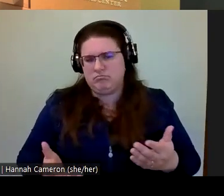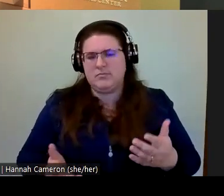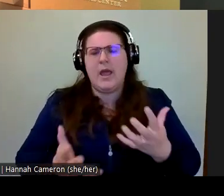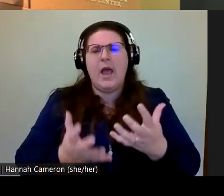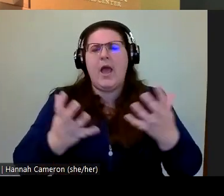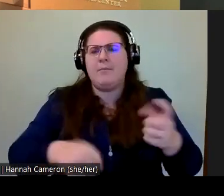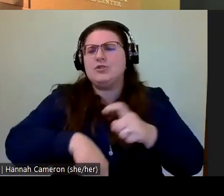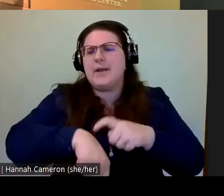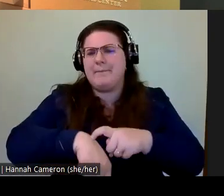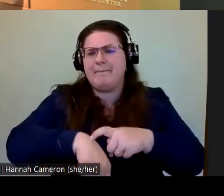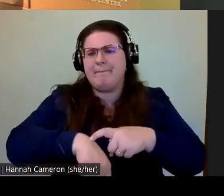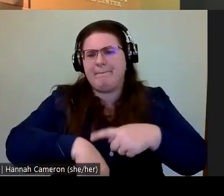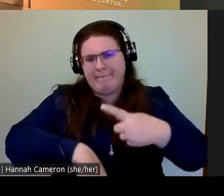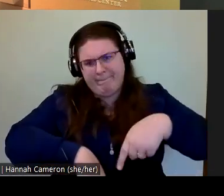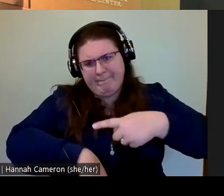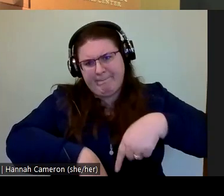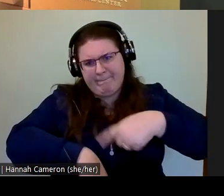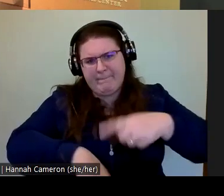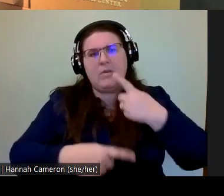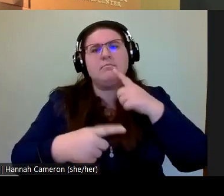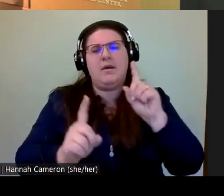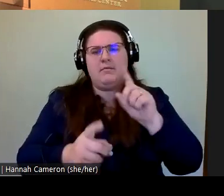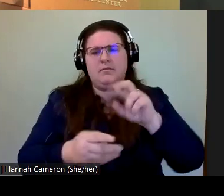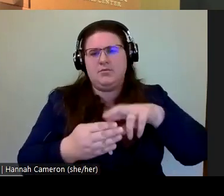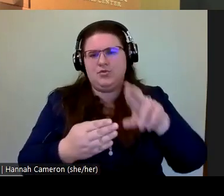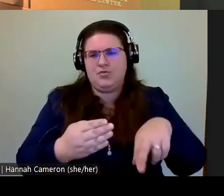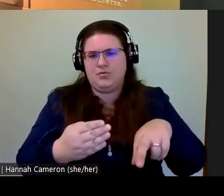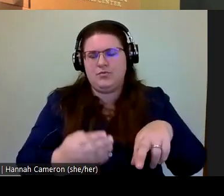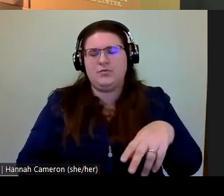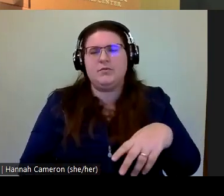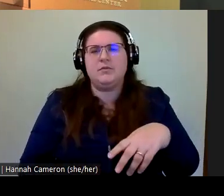by until a particular endpoint is reached usually these are done for until somebody dies in this